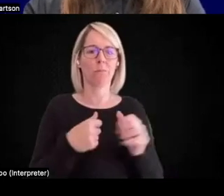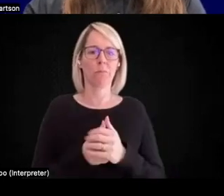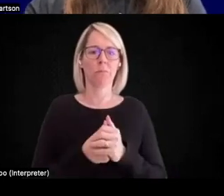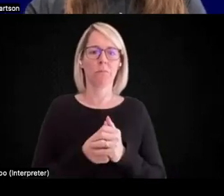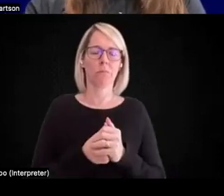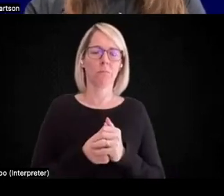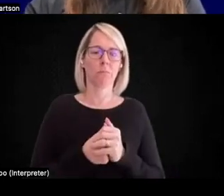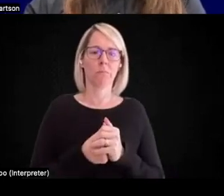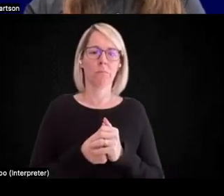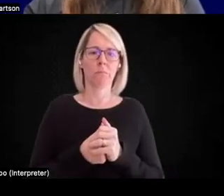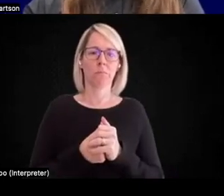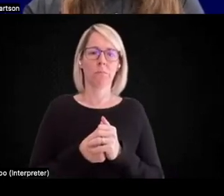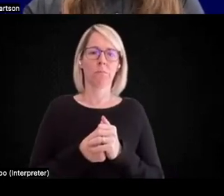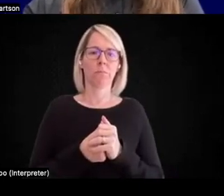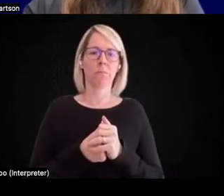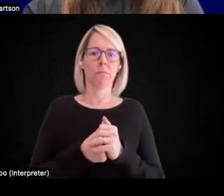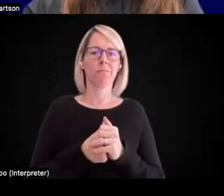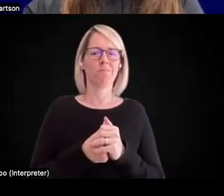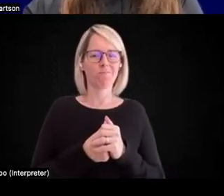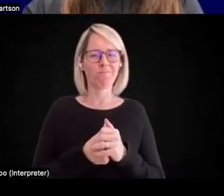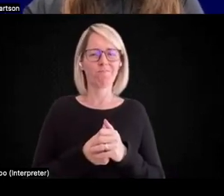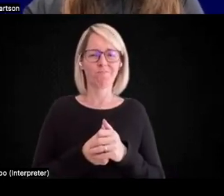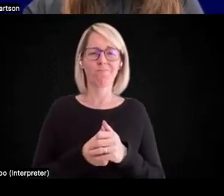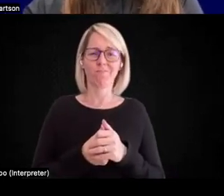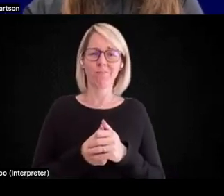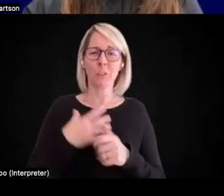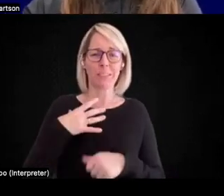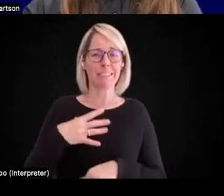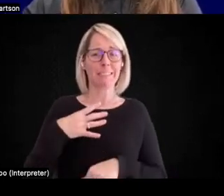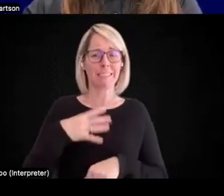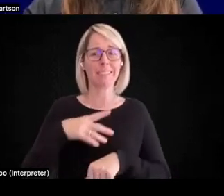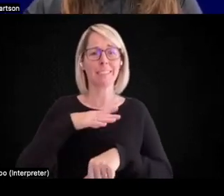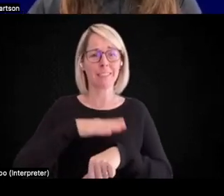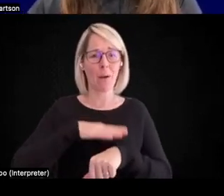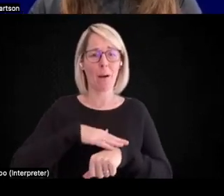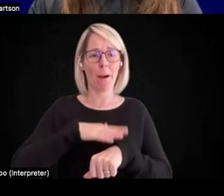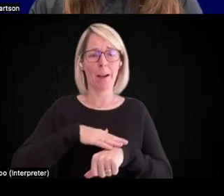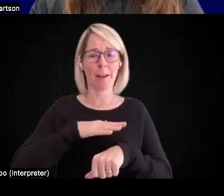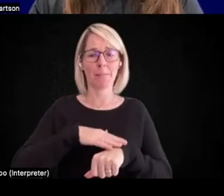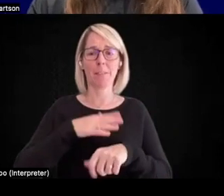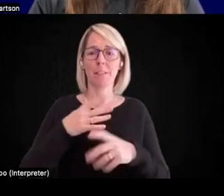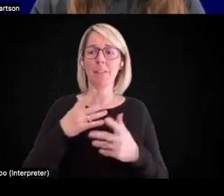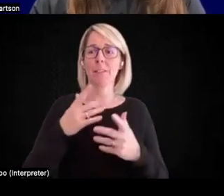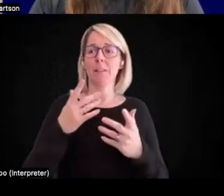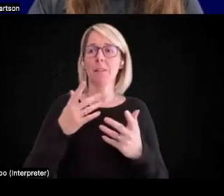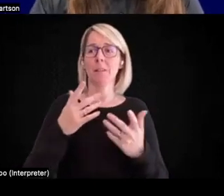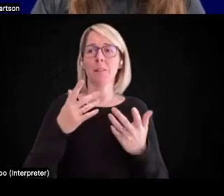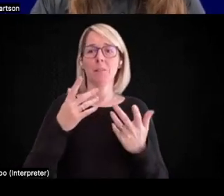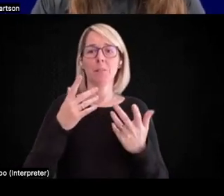can sometimes take time for the interaction partner to actually get the chance to respond,